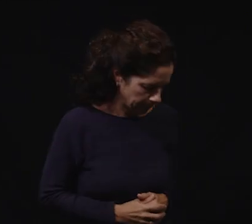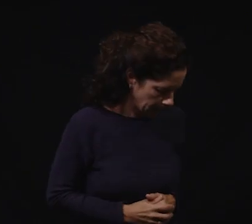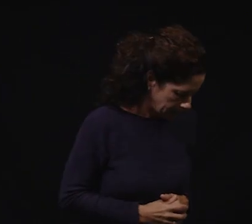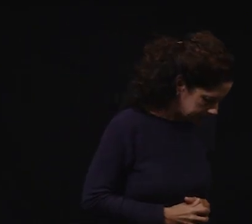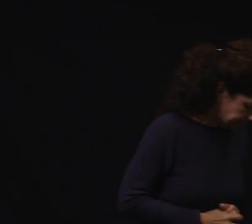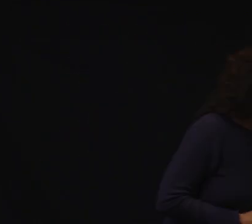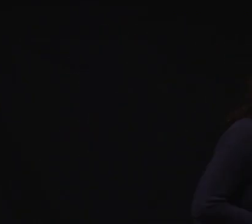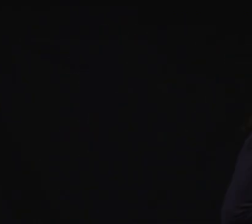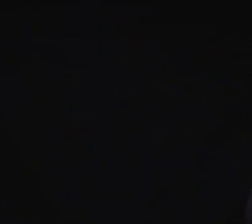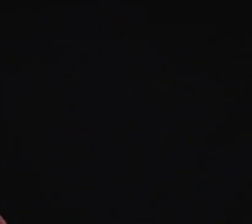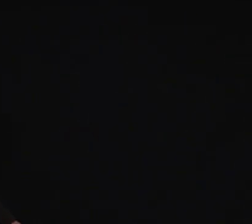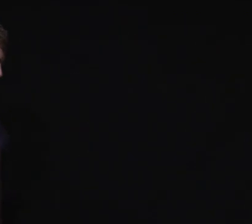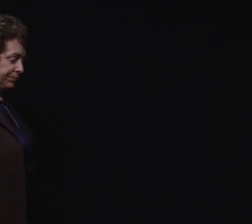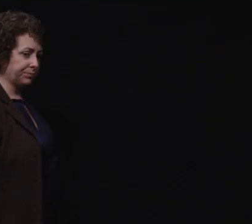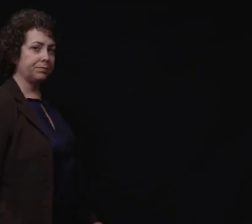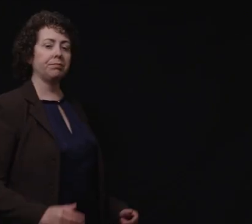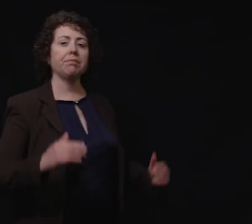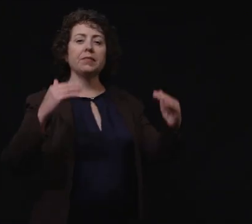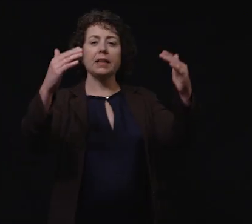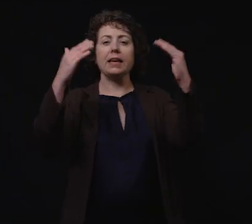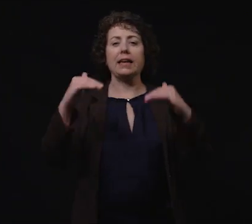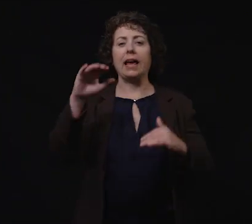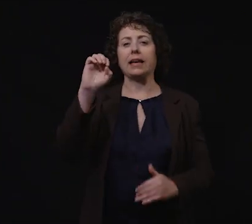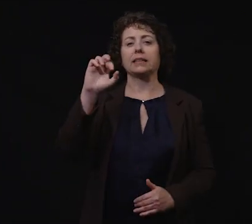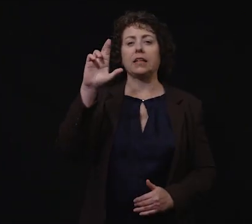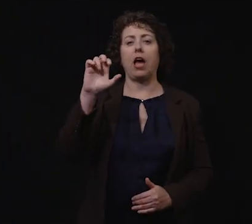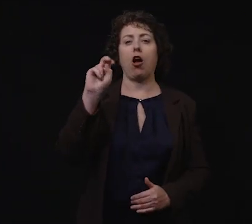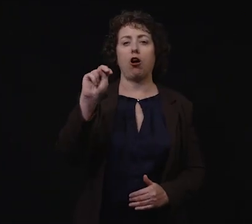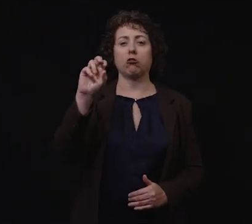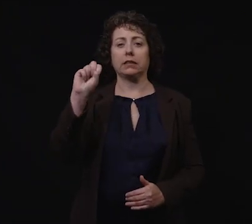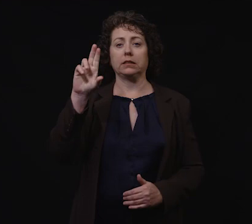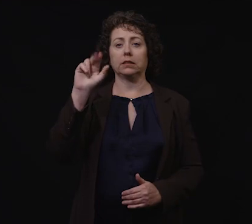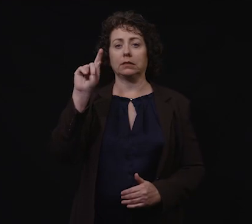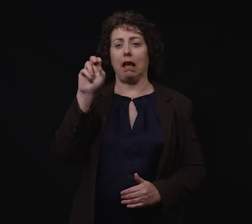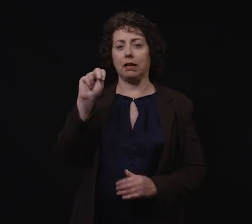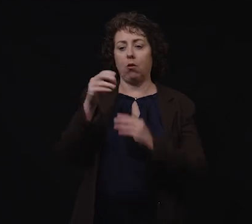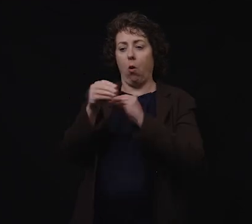Next next up is Aaron Sutton from our office of emergency management, Aaron